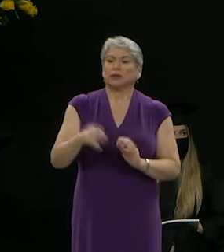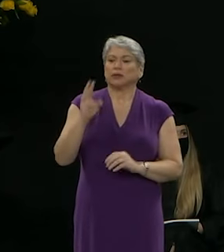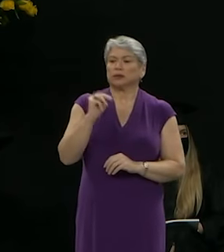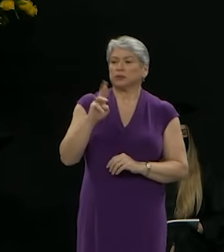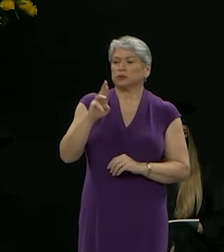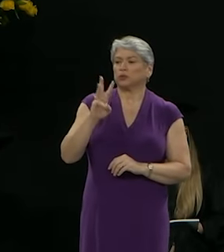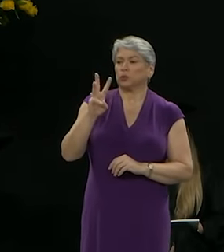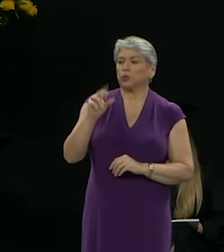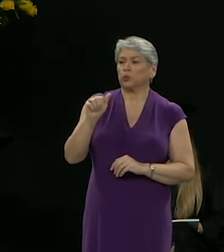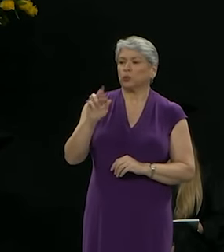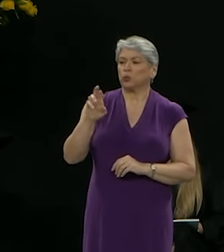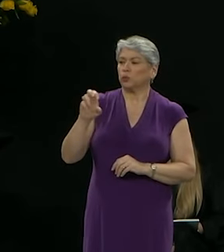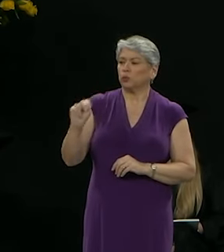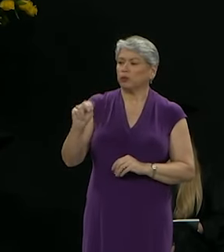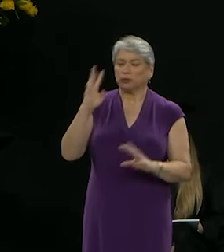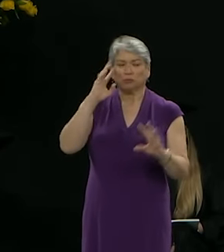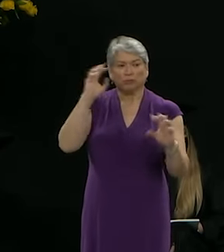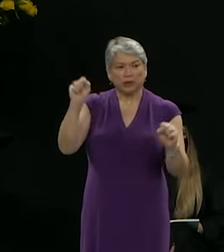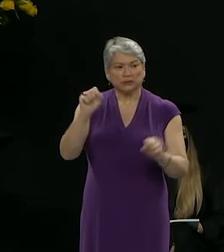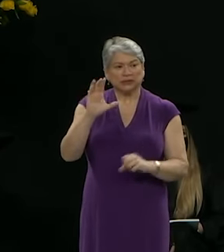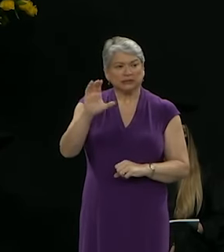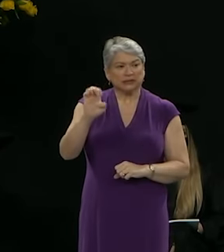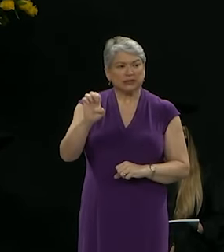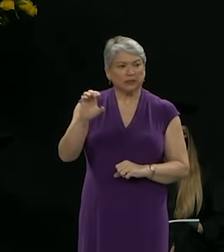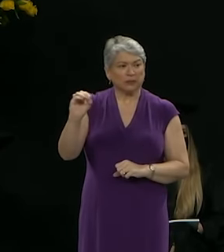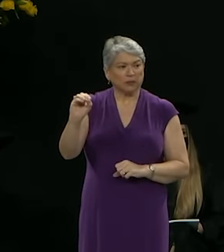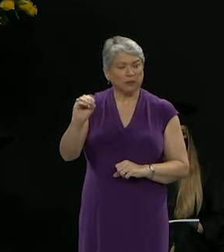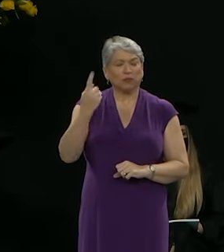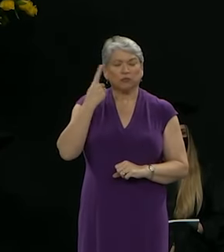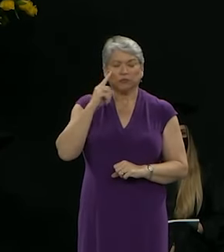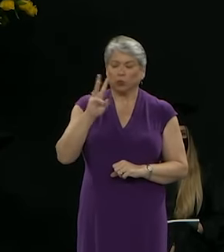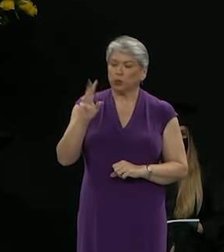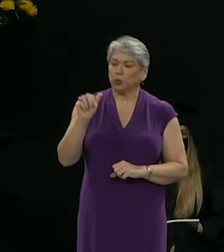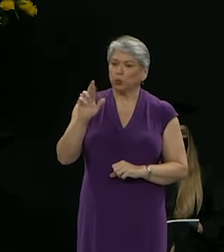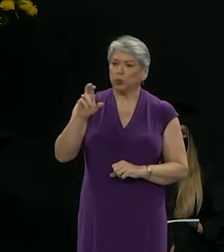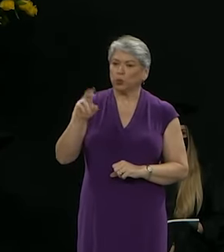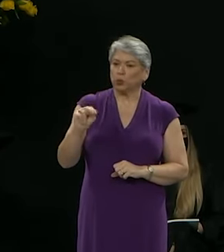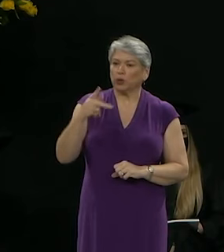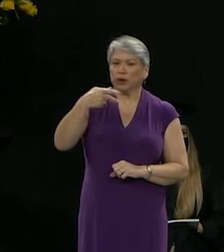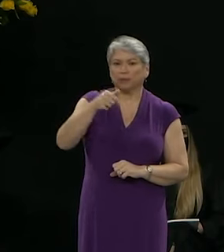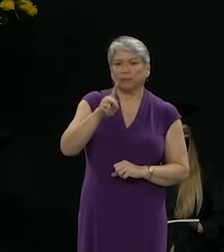President and Chief Executive Officer of Warren Paving, Incorporated,